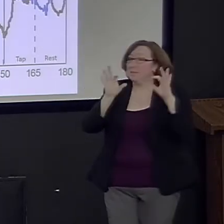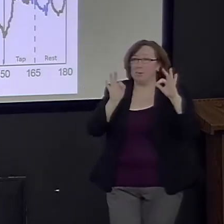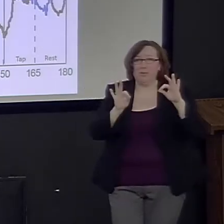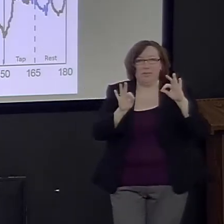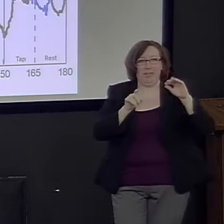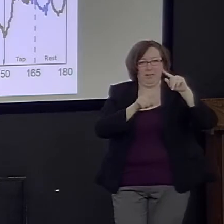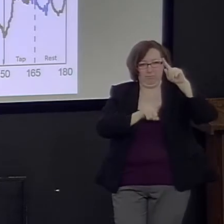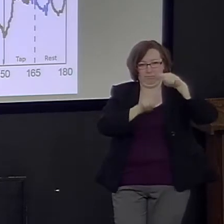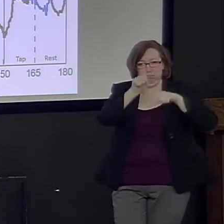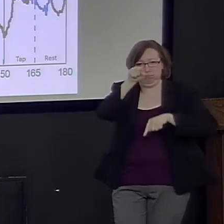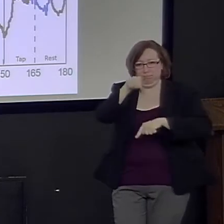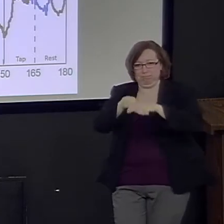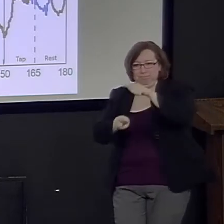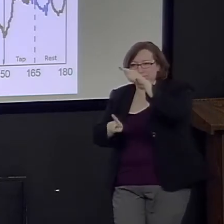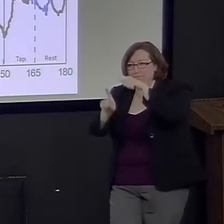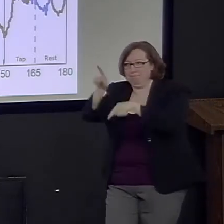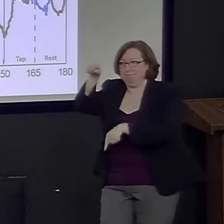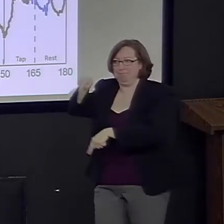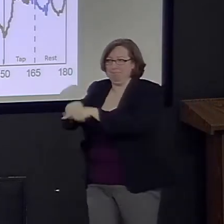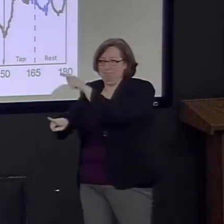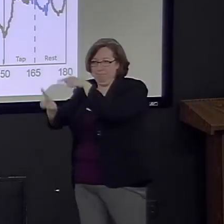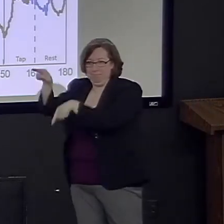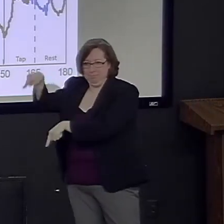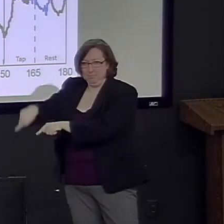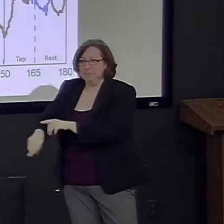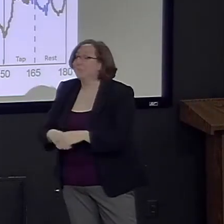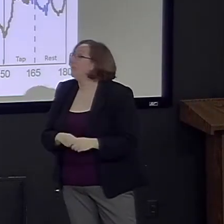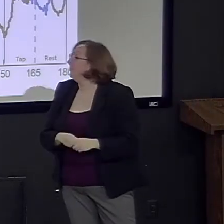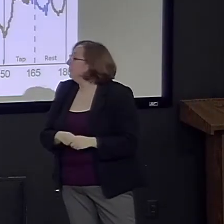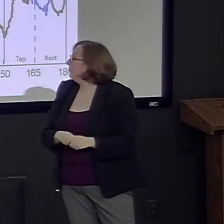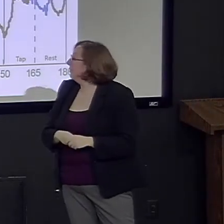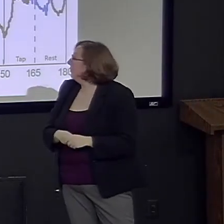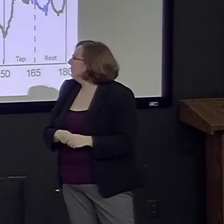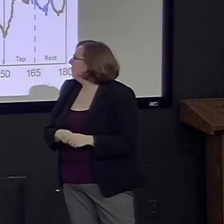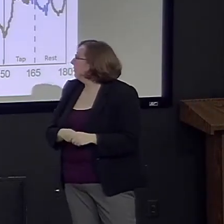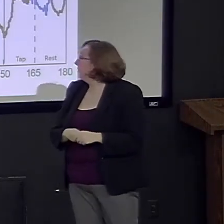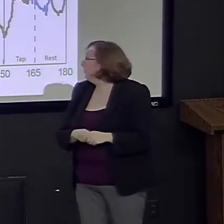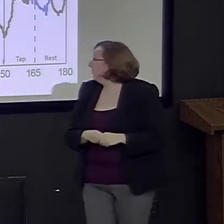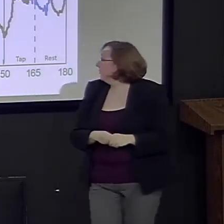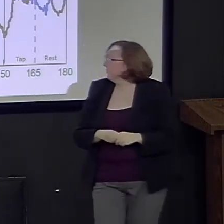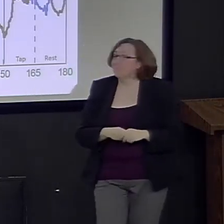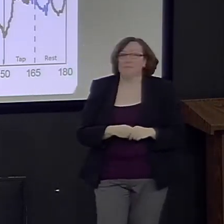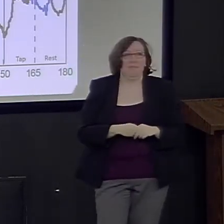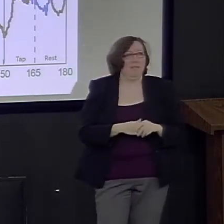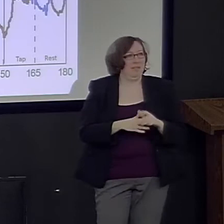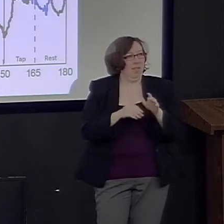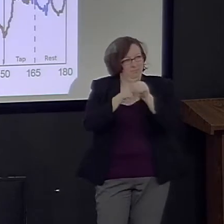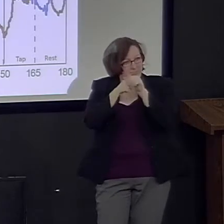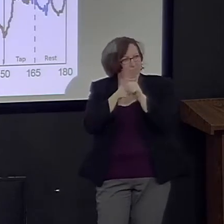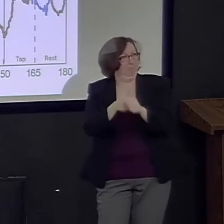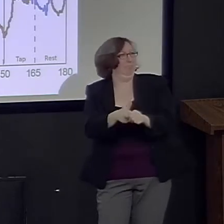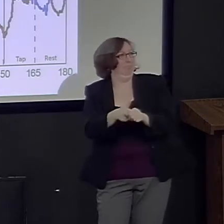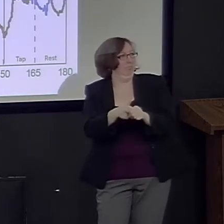As one goes up, the other goes down, but nonetheless it behaves as a perfectly well-behaved hemodynamic function.